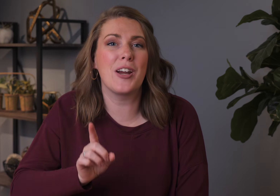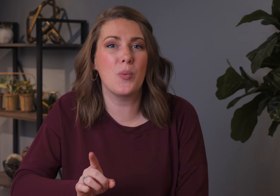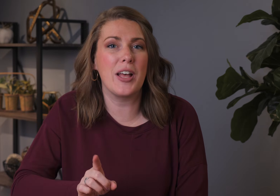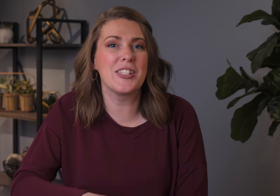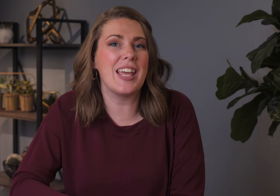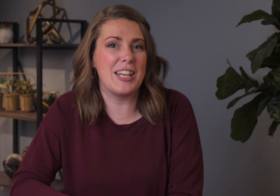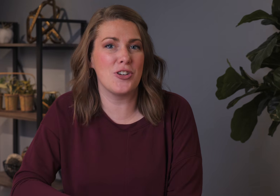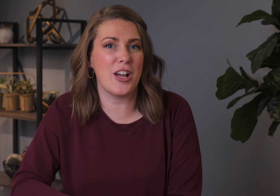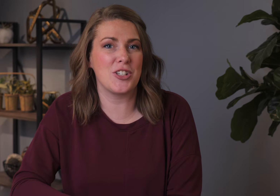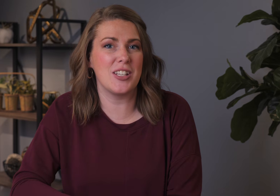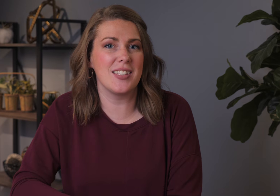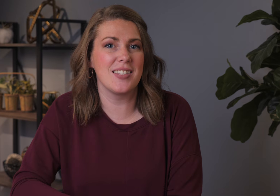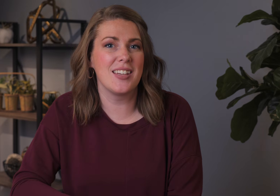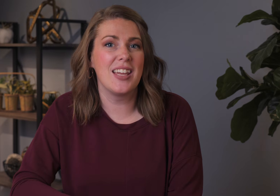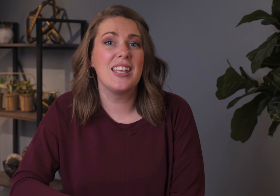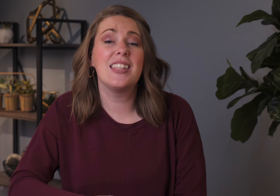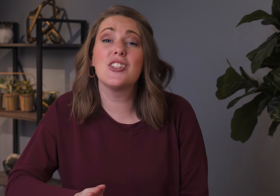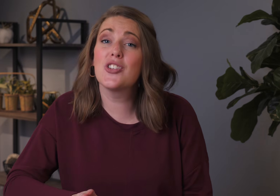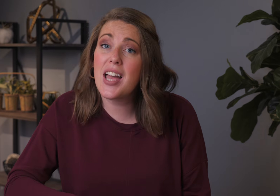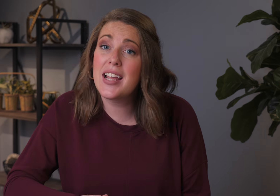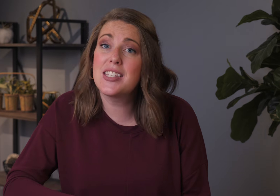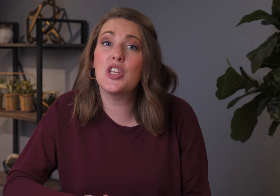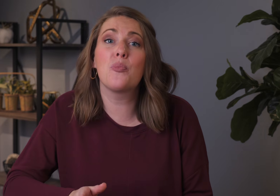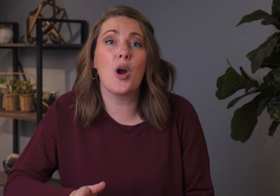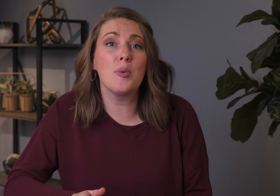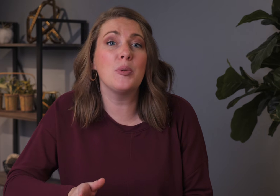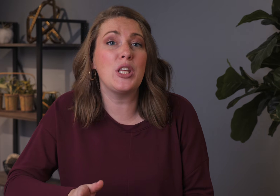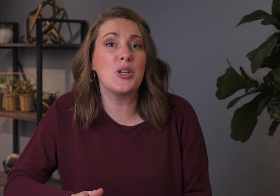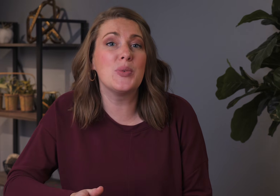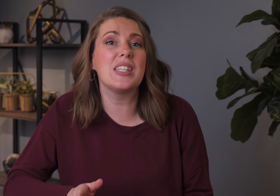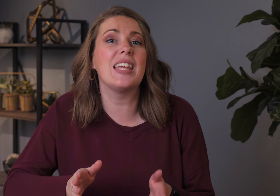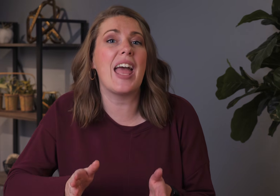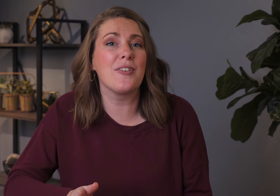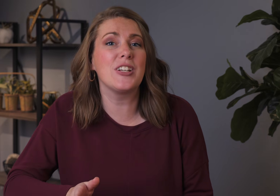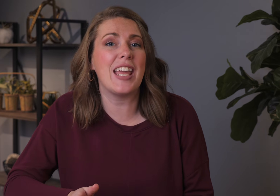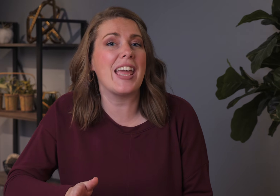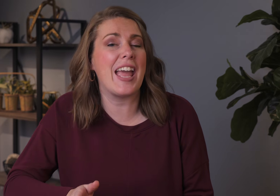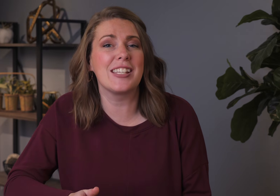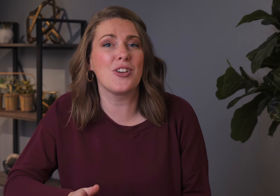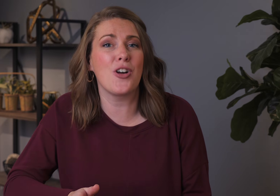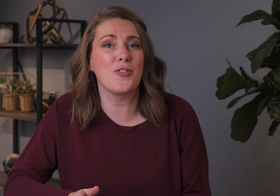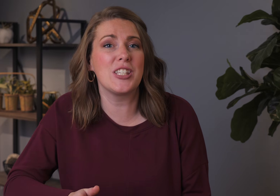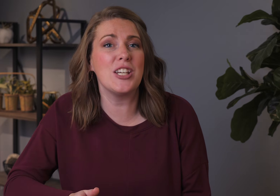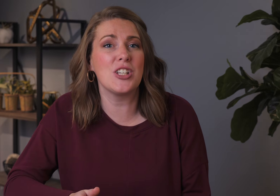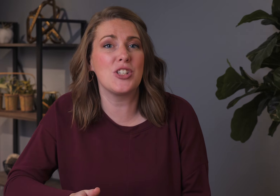farewells, and introductions. These are signs that you probably use in everyday ASL conversations